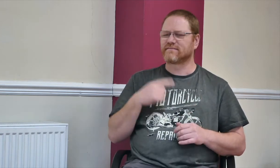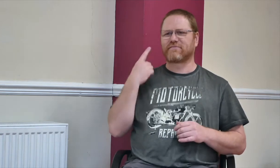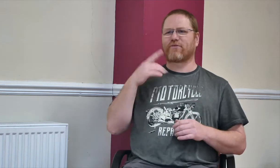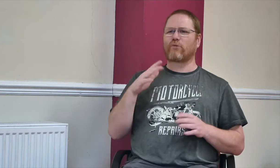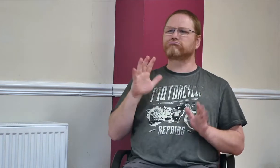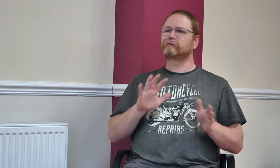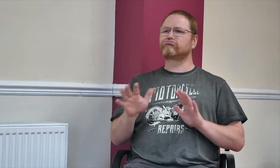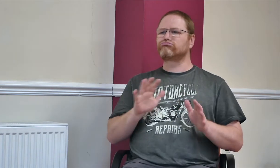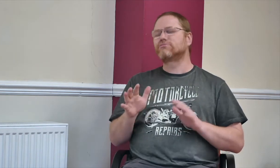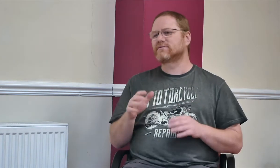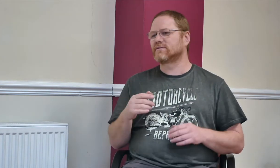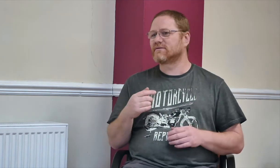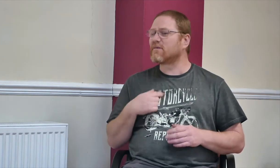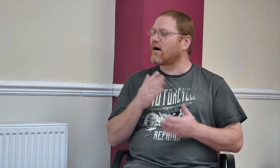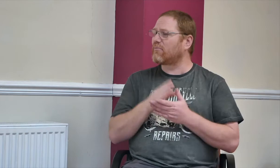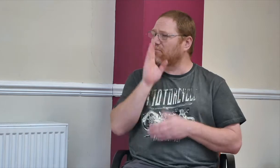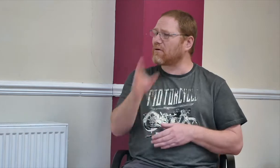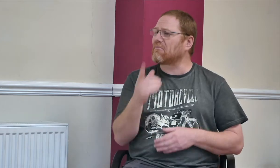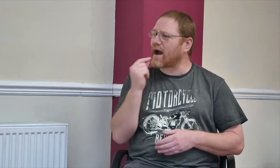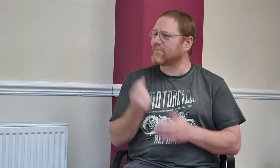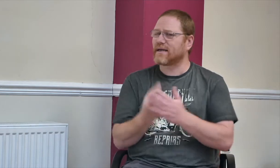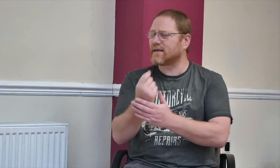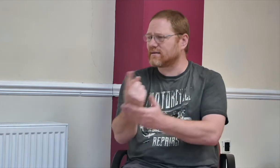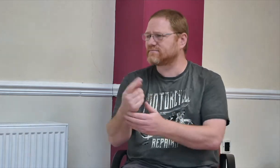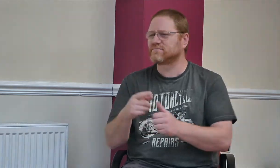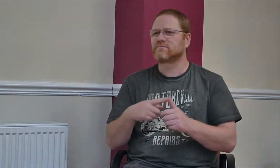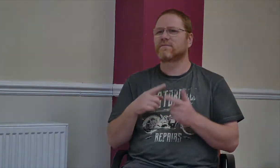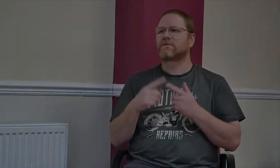I thought it was just part of normal conversation, but I've learnt I can be too direct!